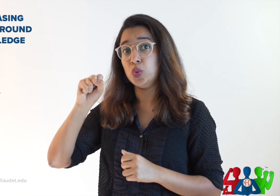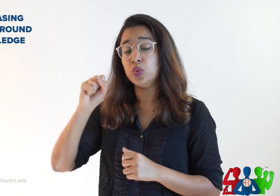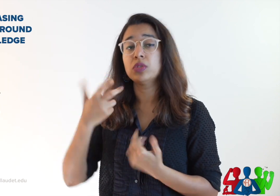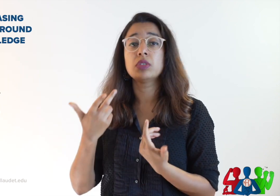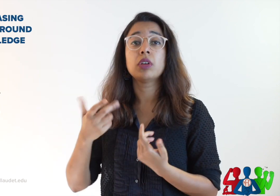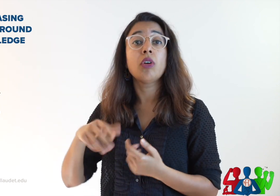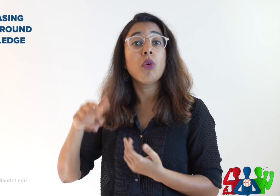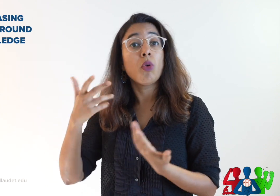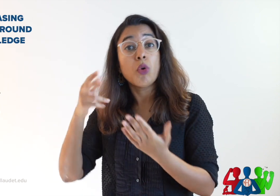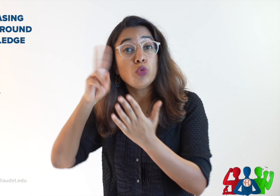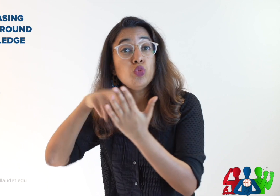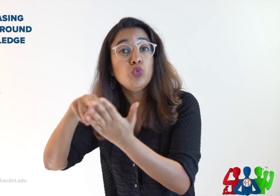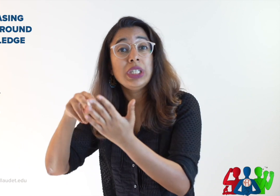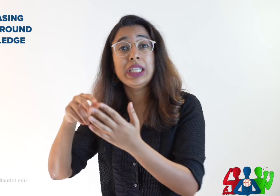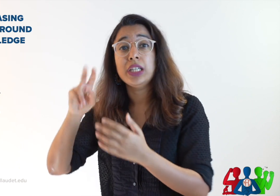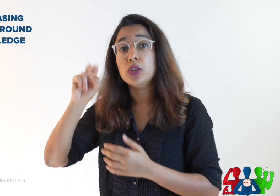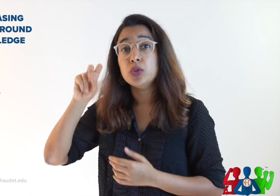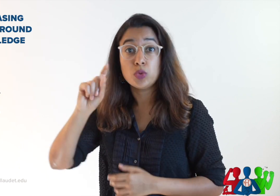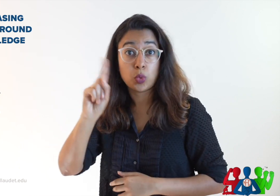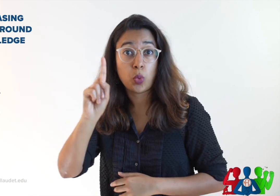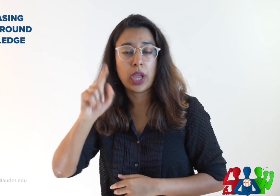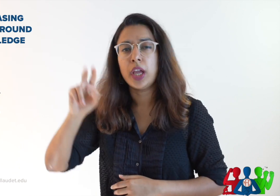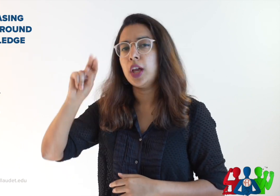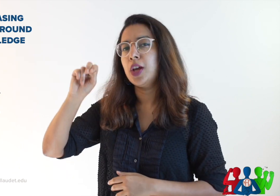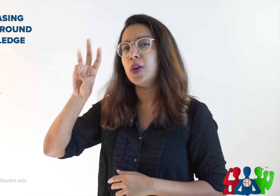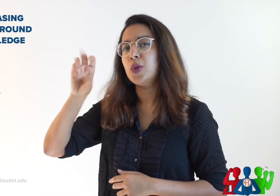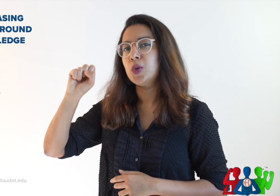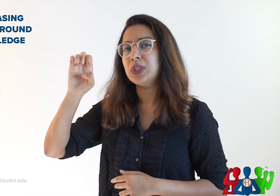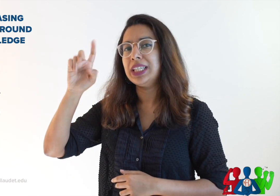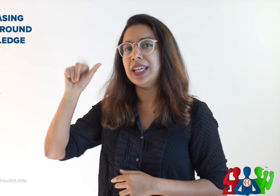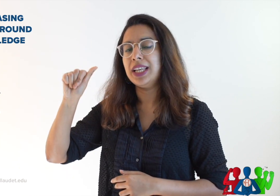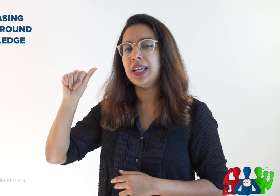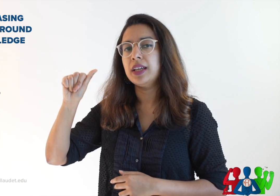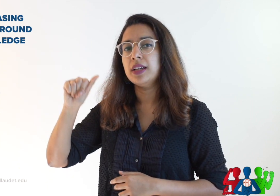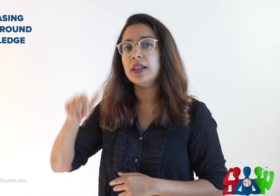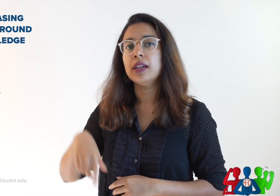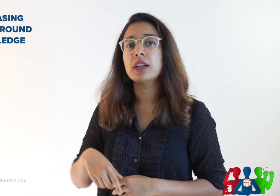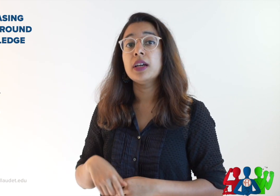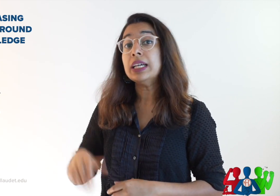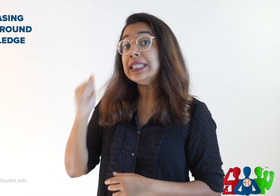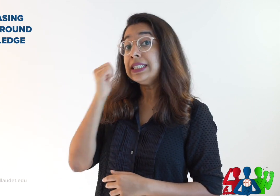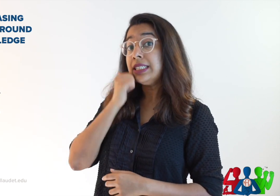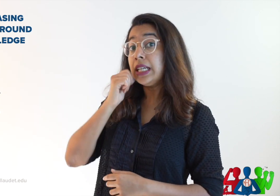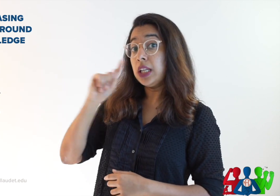We also encourage students to watch the Daily Moth or read news on a website called Newsela.